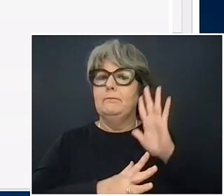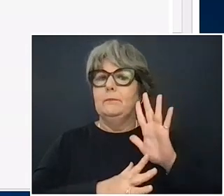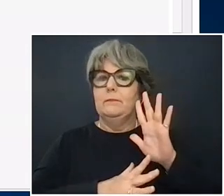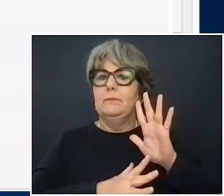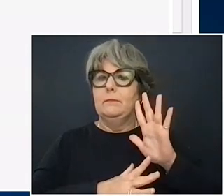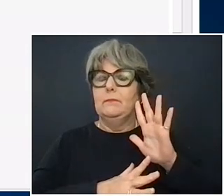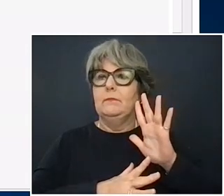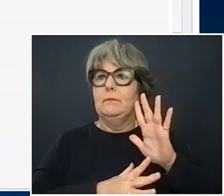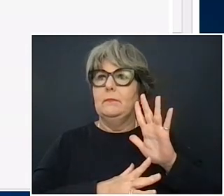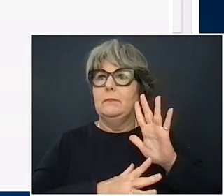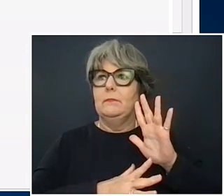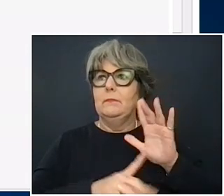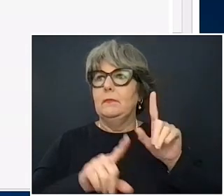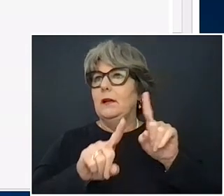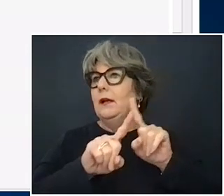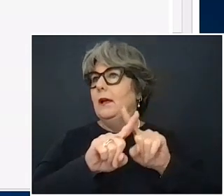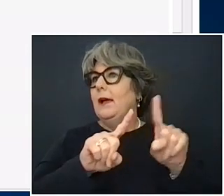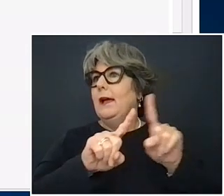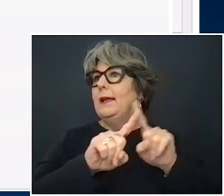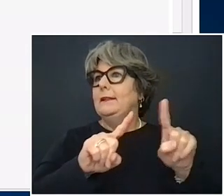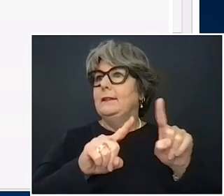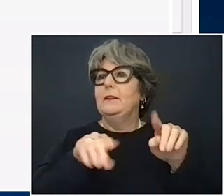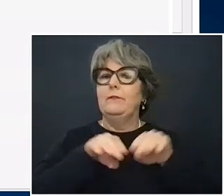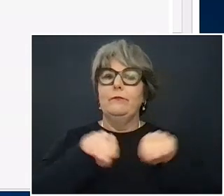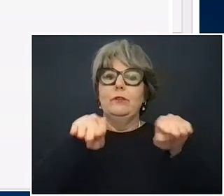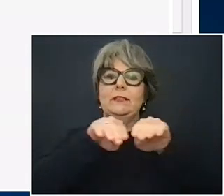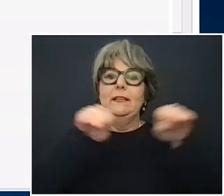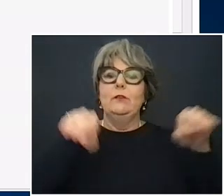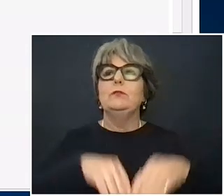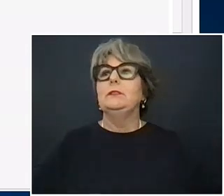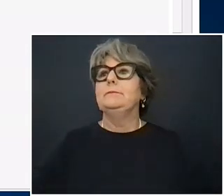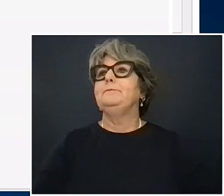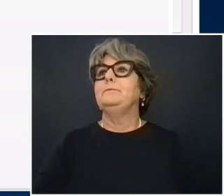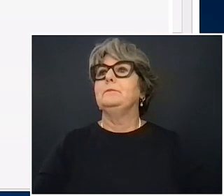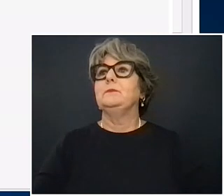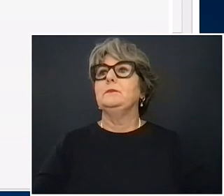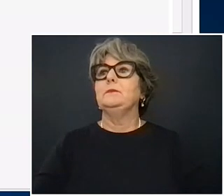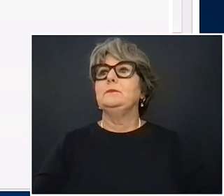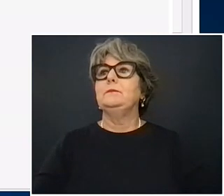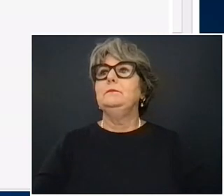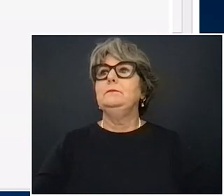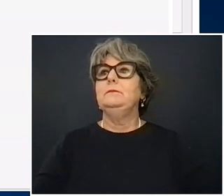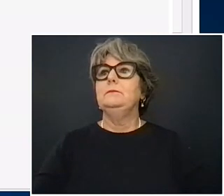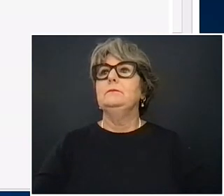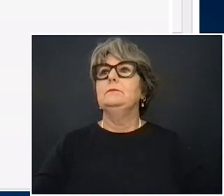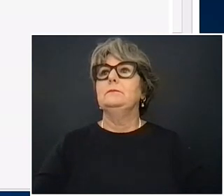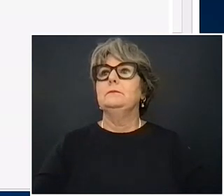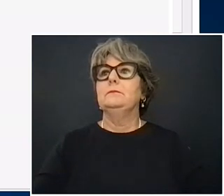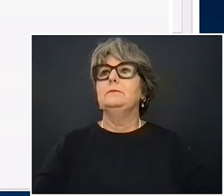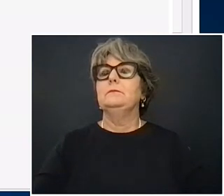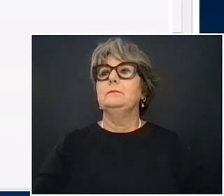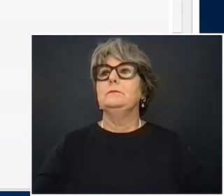different tiers. Yeah. And we'll take your language suggestions too, Jamie, and go back and